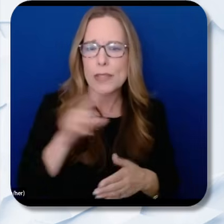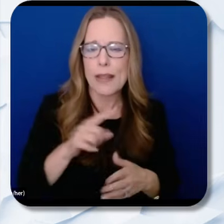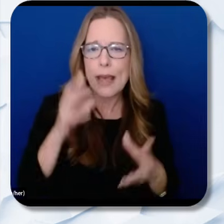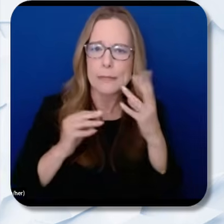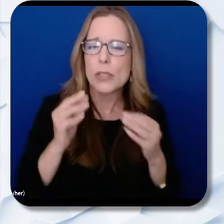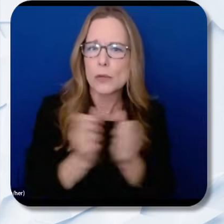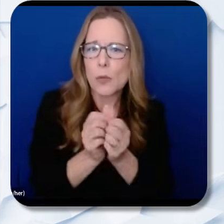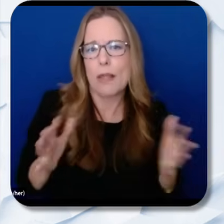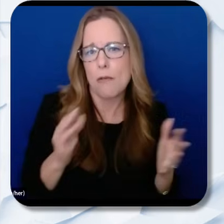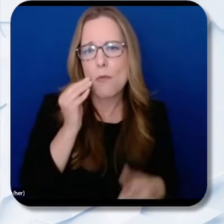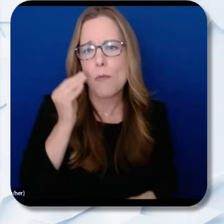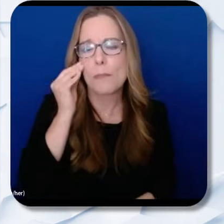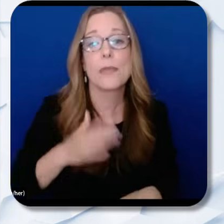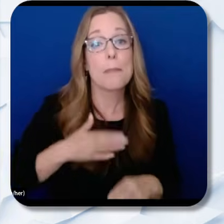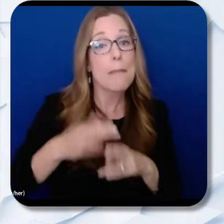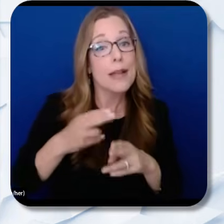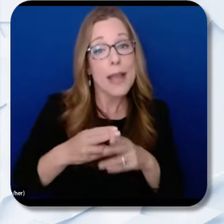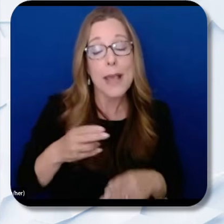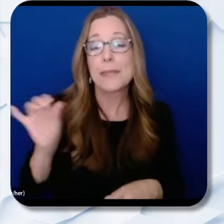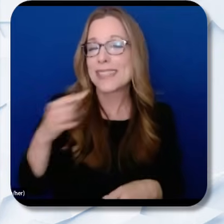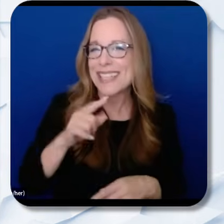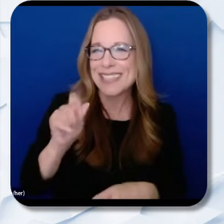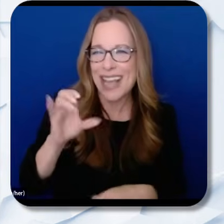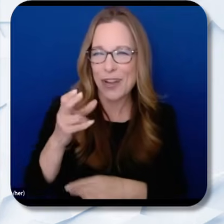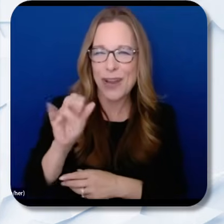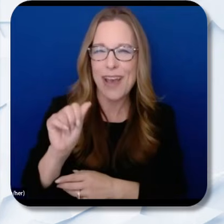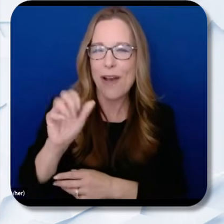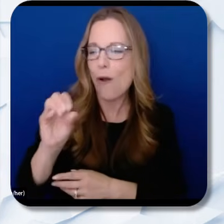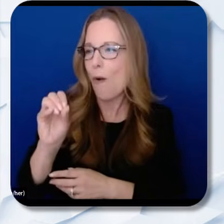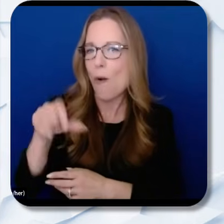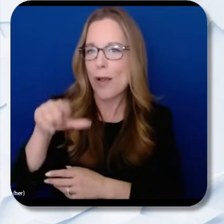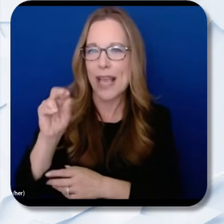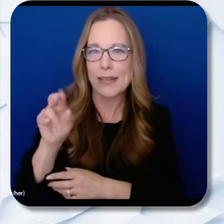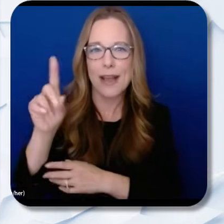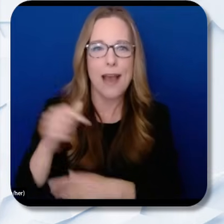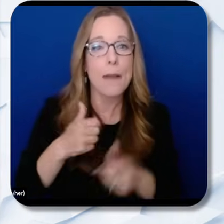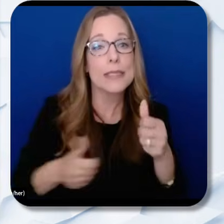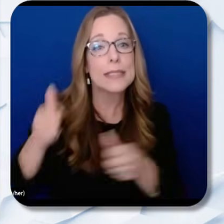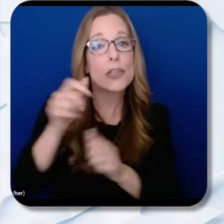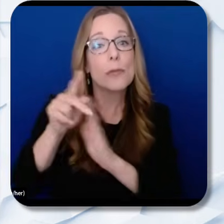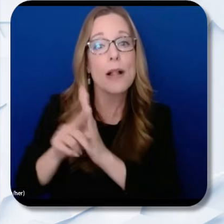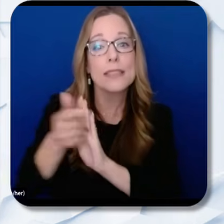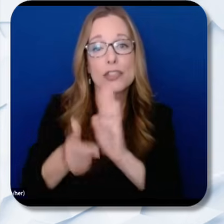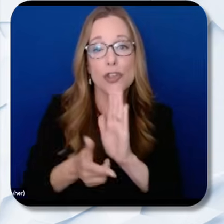As was mentioned, my name is Zachariah Oquenda. I'm the Senior Policy Attorney at the Alliance for Children's Rights. And…